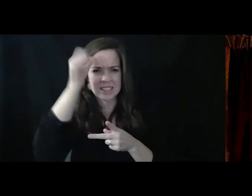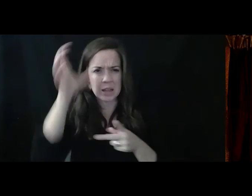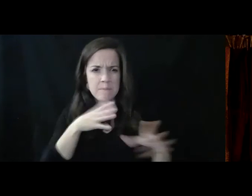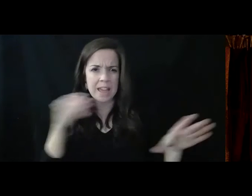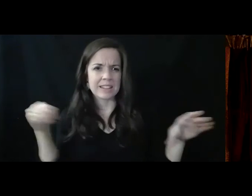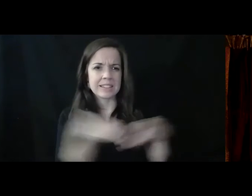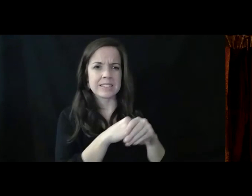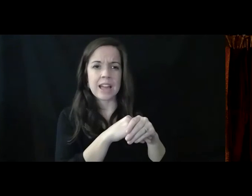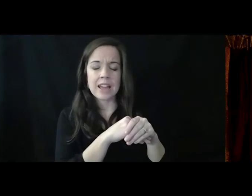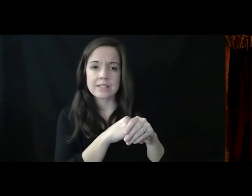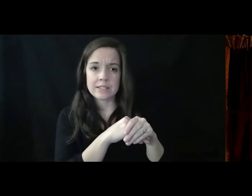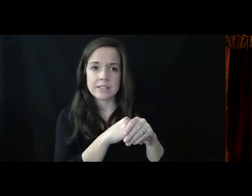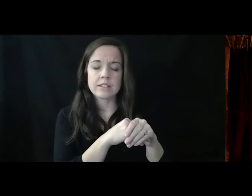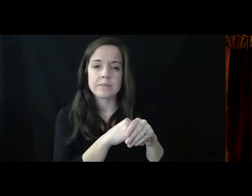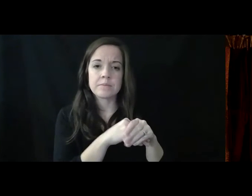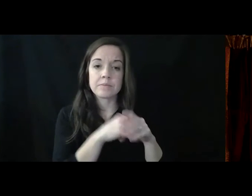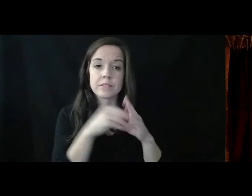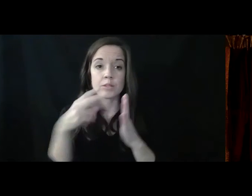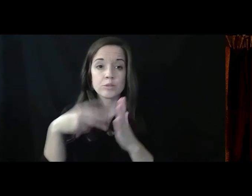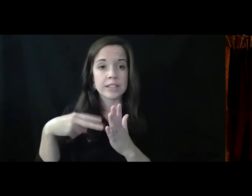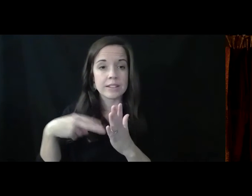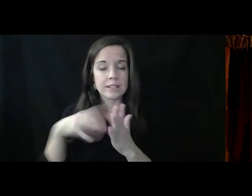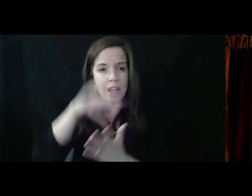Reading, I learned the difference between cloth and clothe.